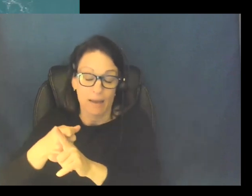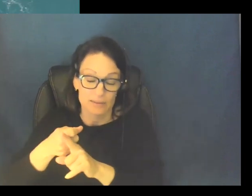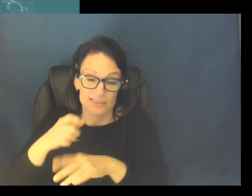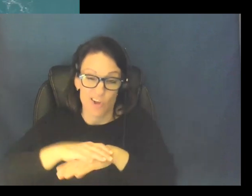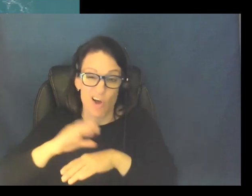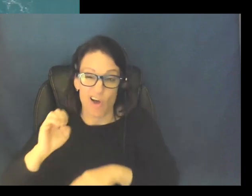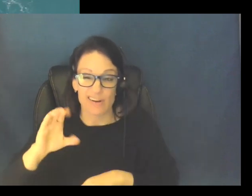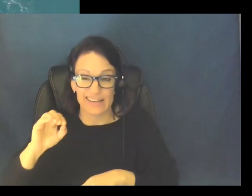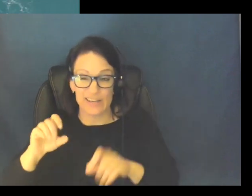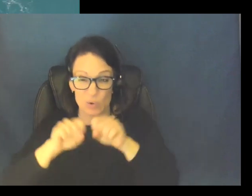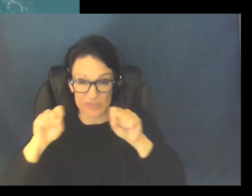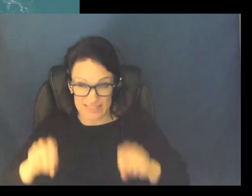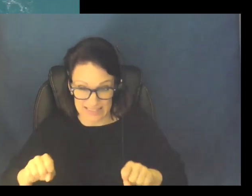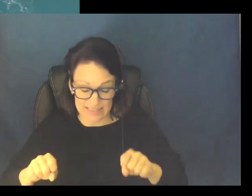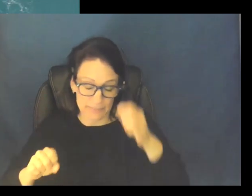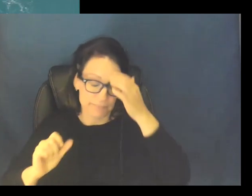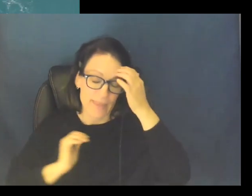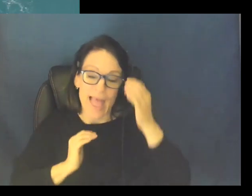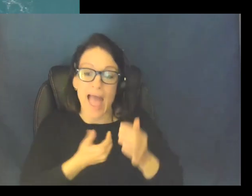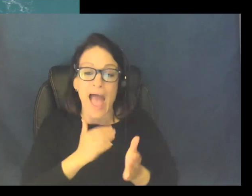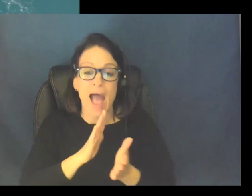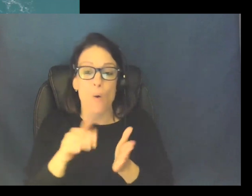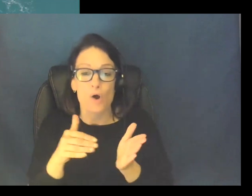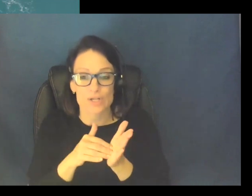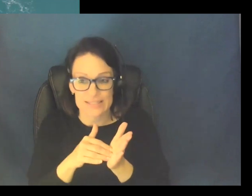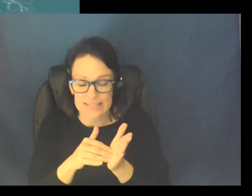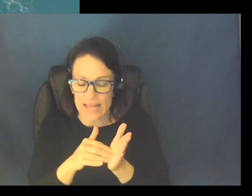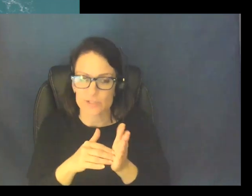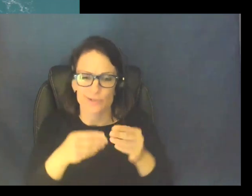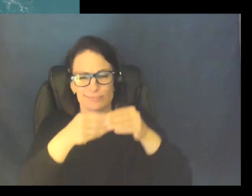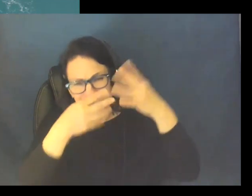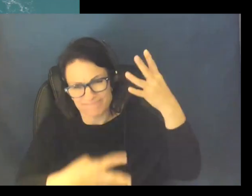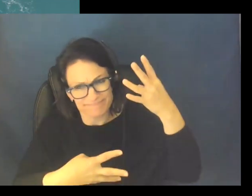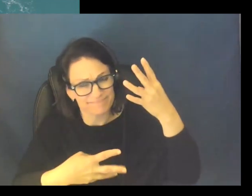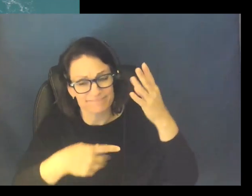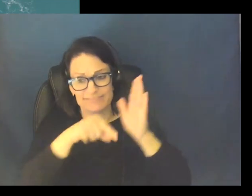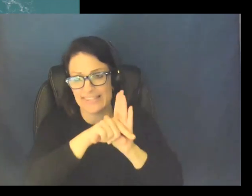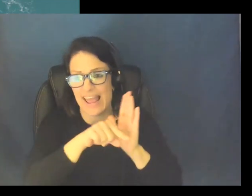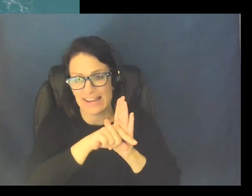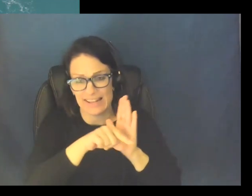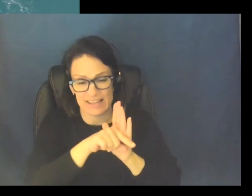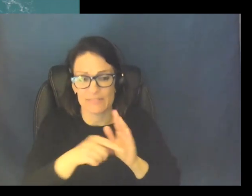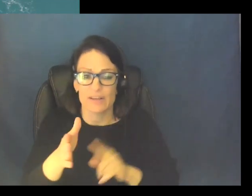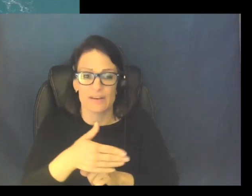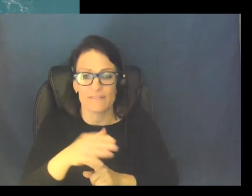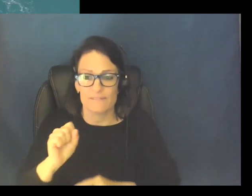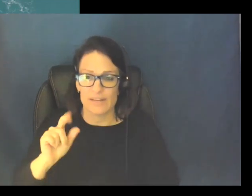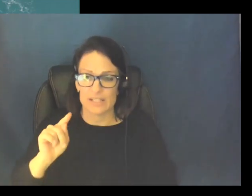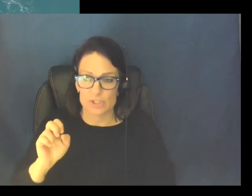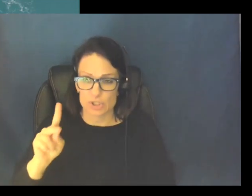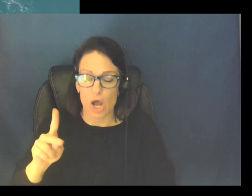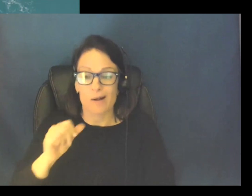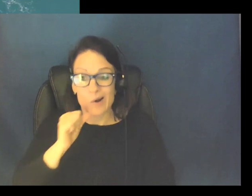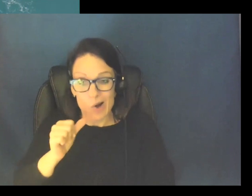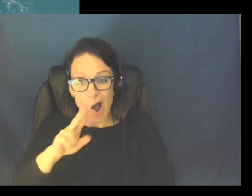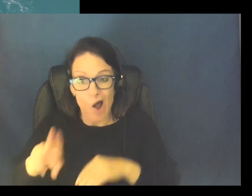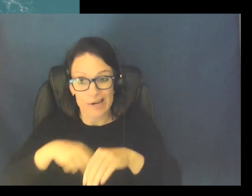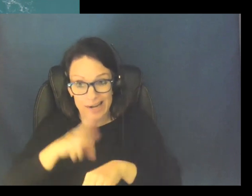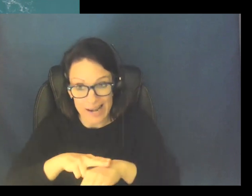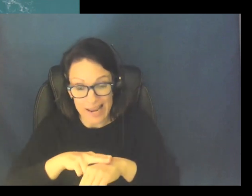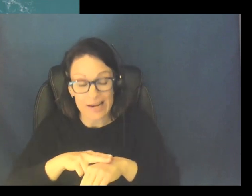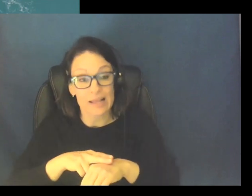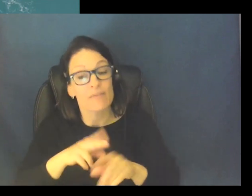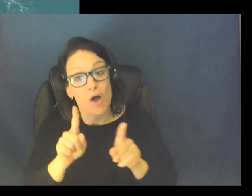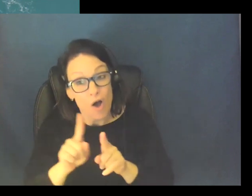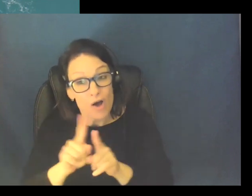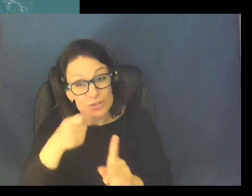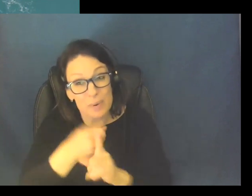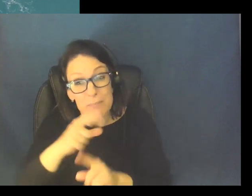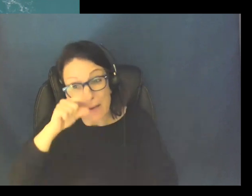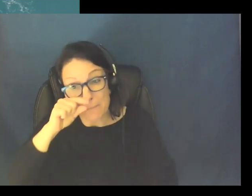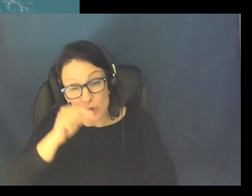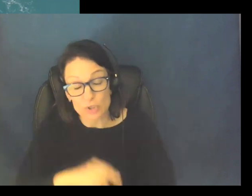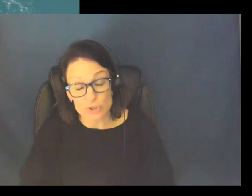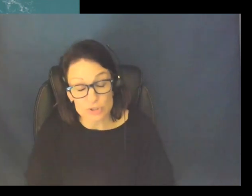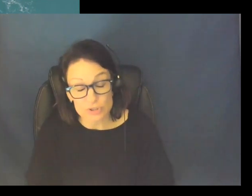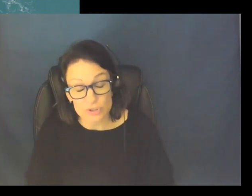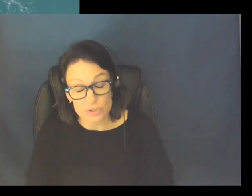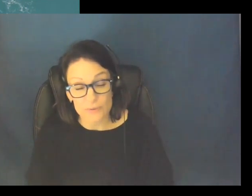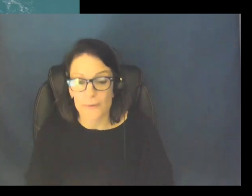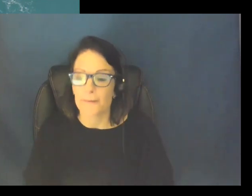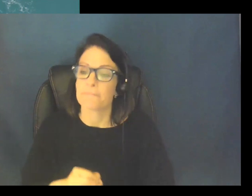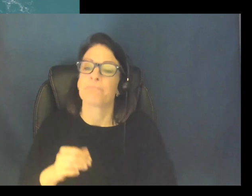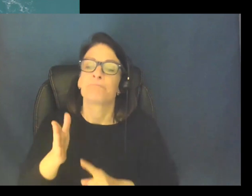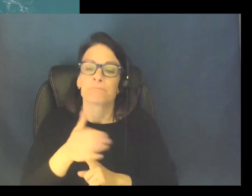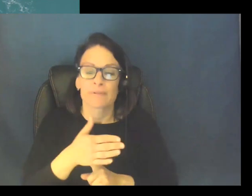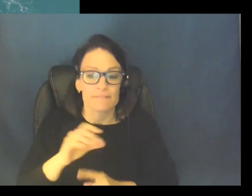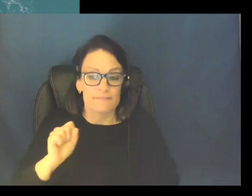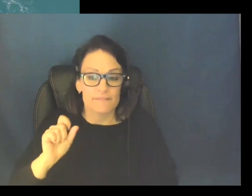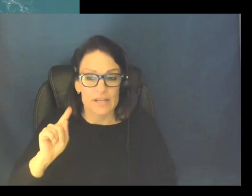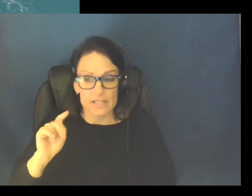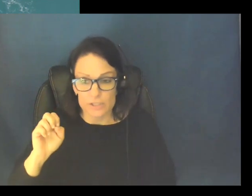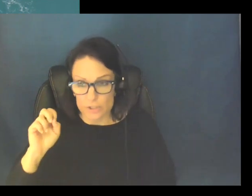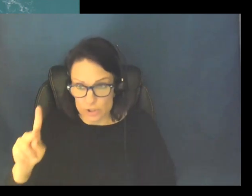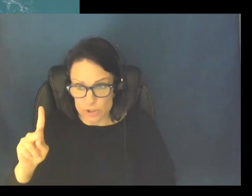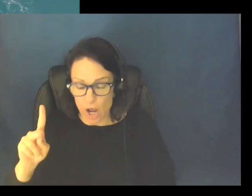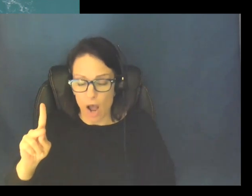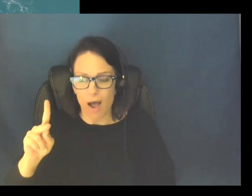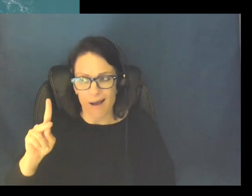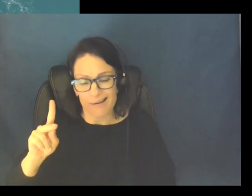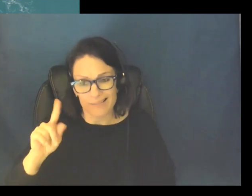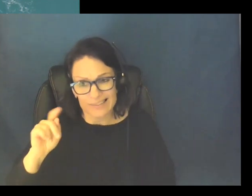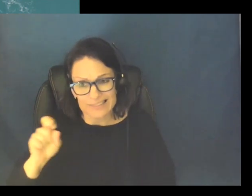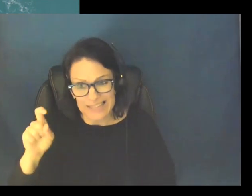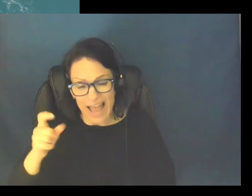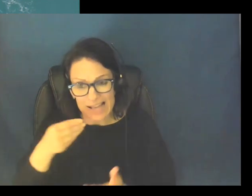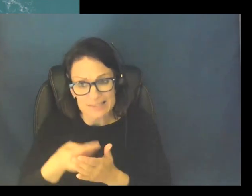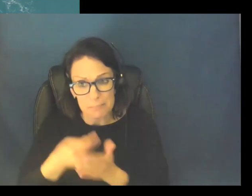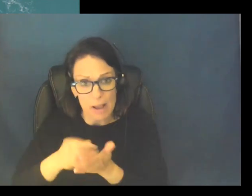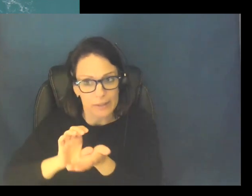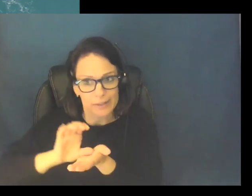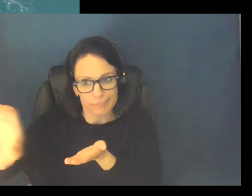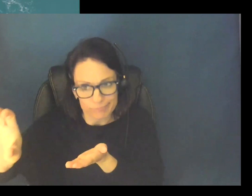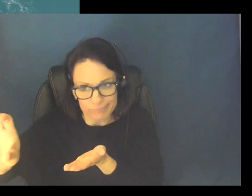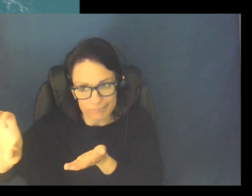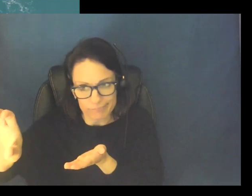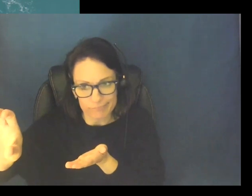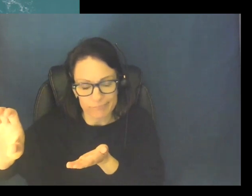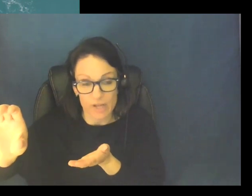: You are.